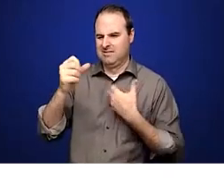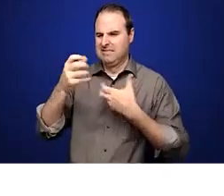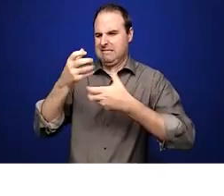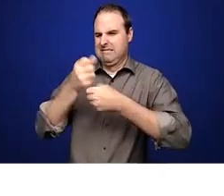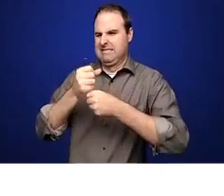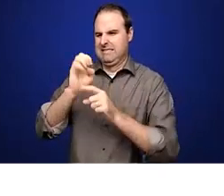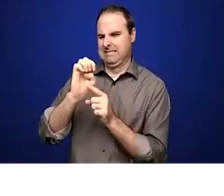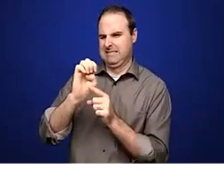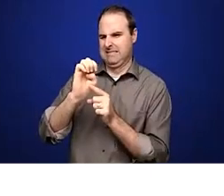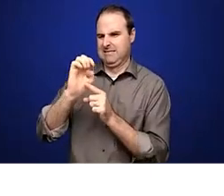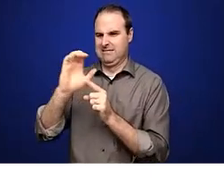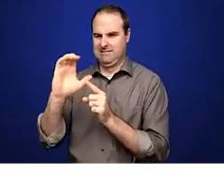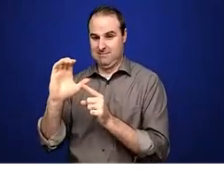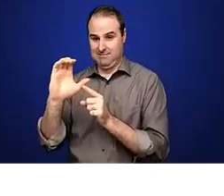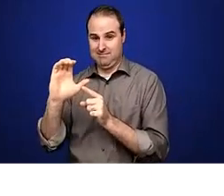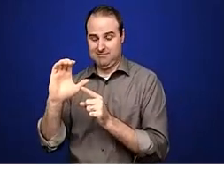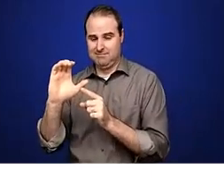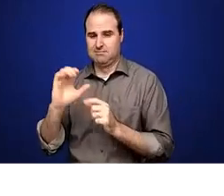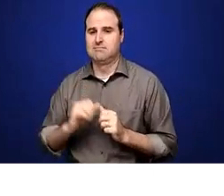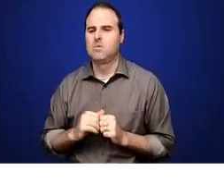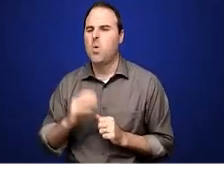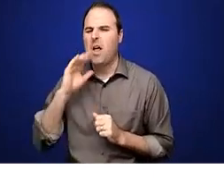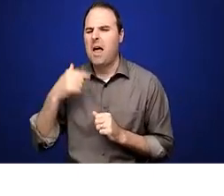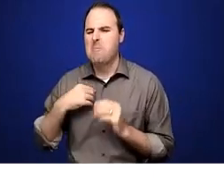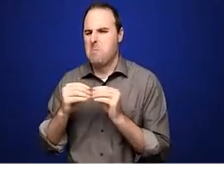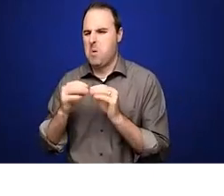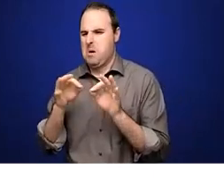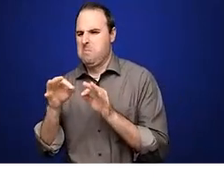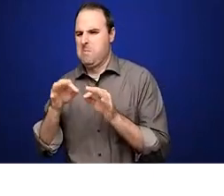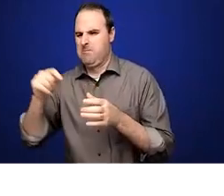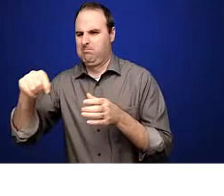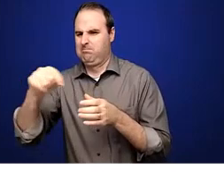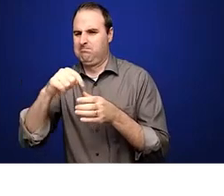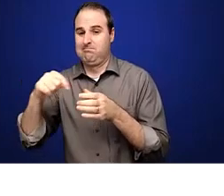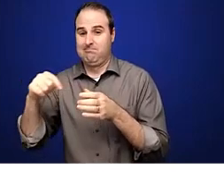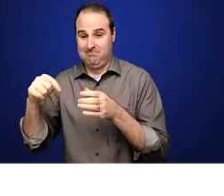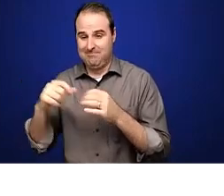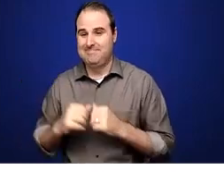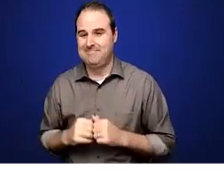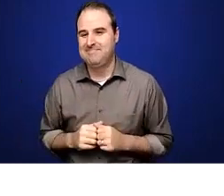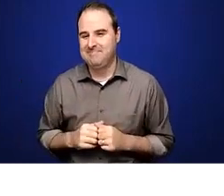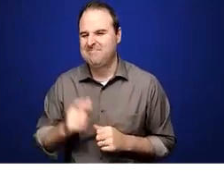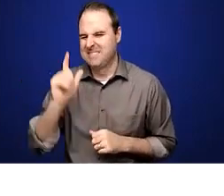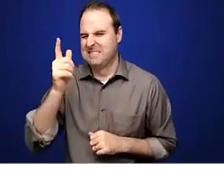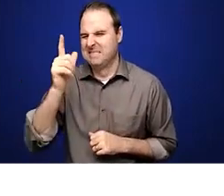later on in the presentation. So it's very clear to us now that we're